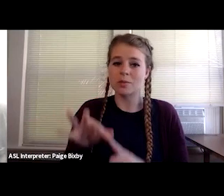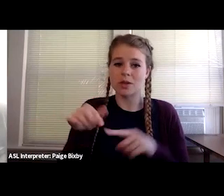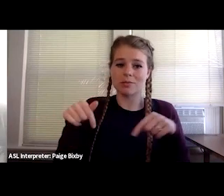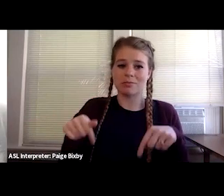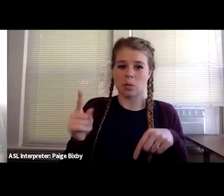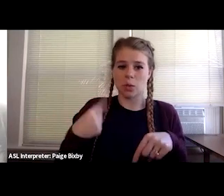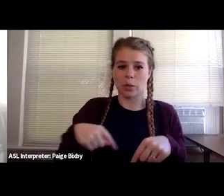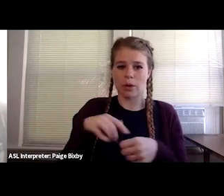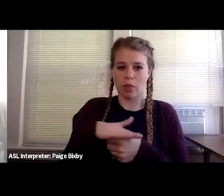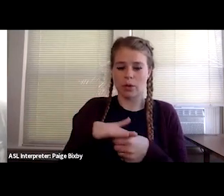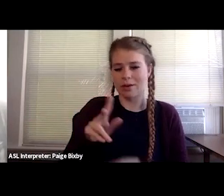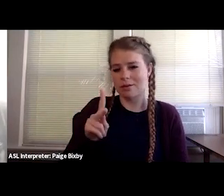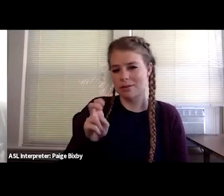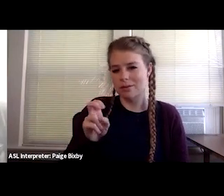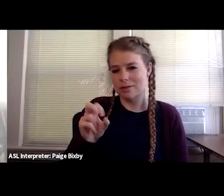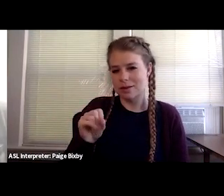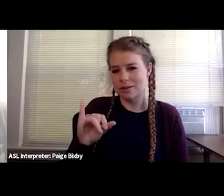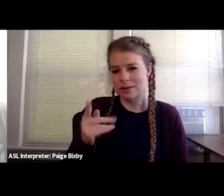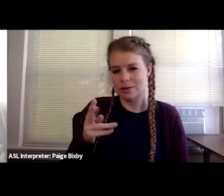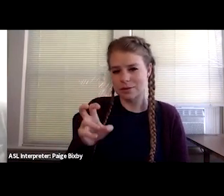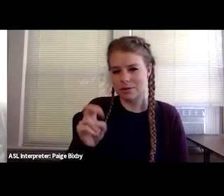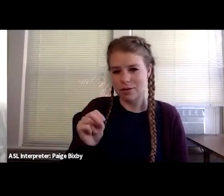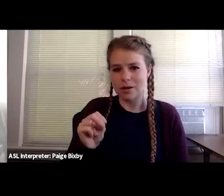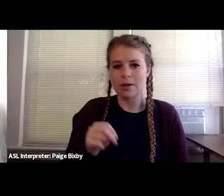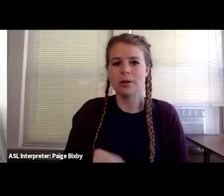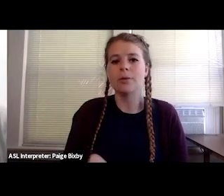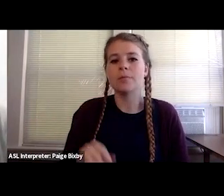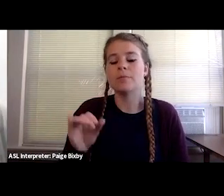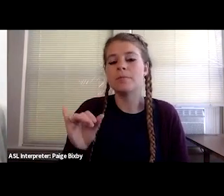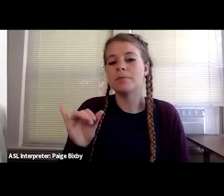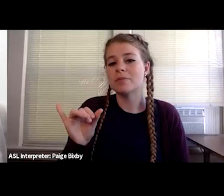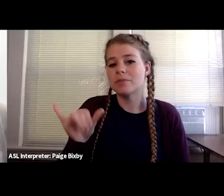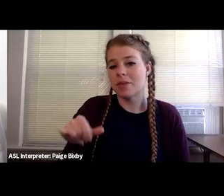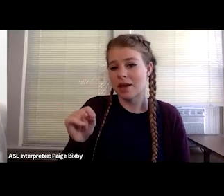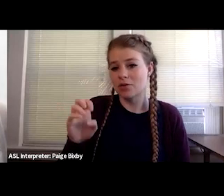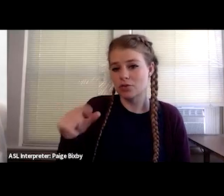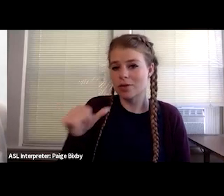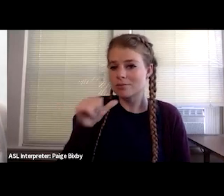Again, tranq is not an opioid, so Narcan has no effect on it specifically,